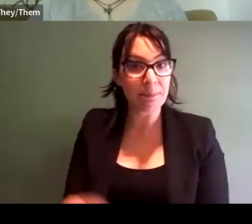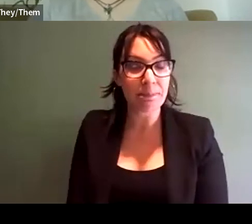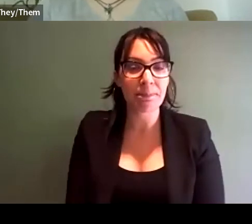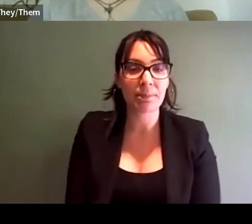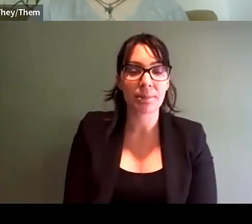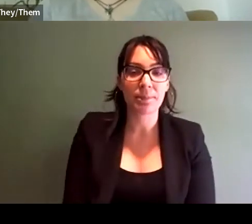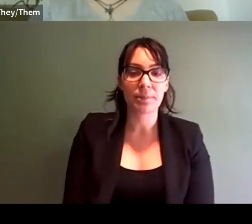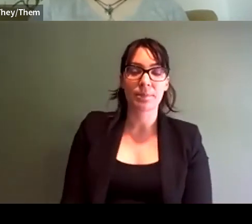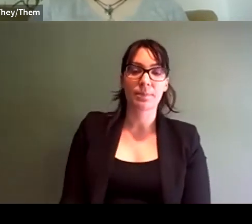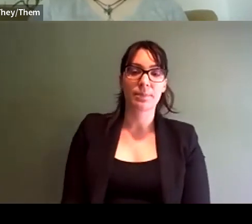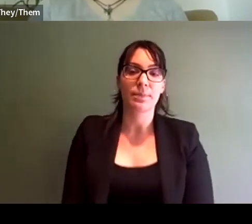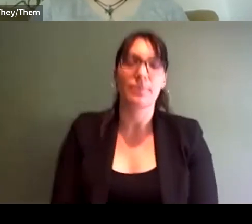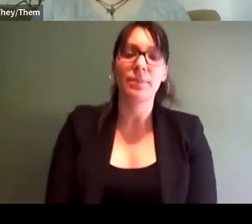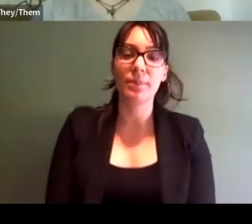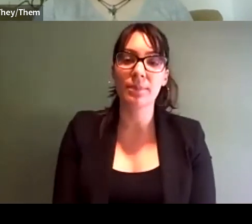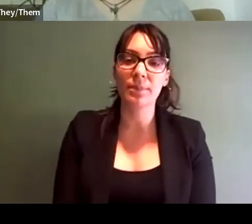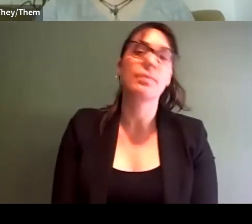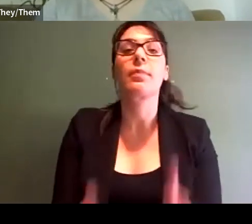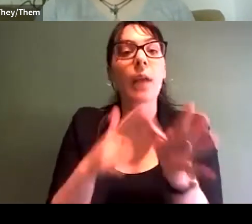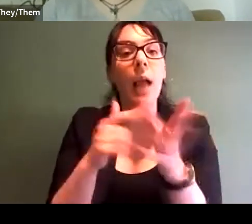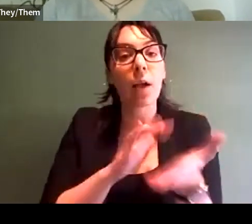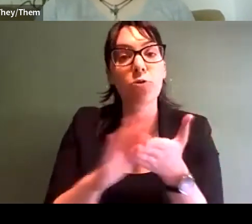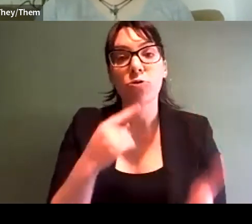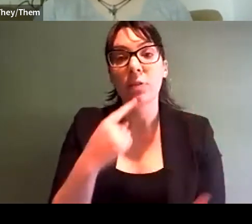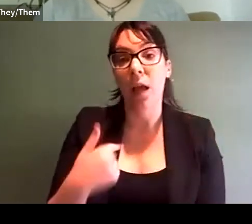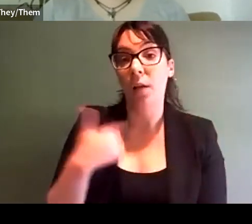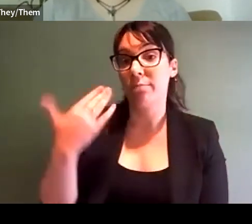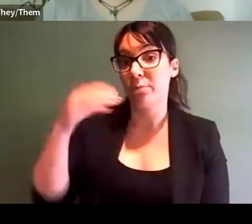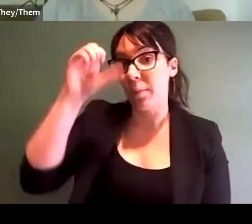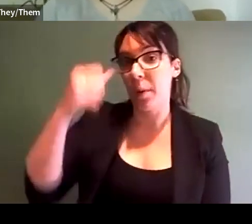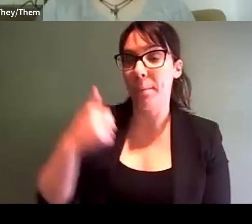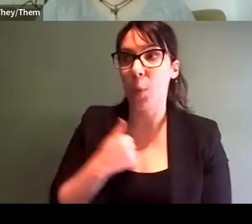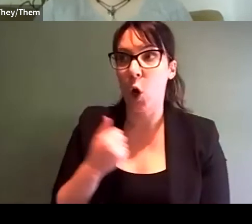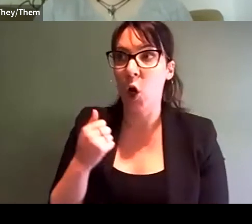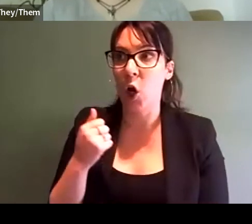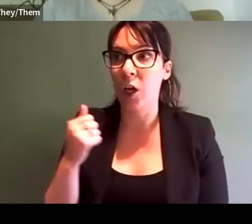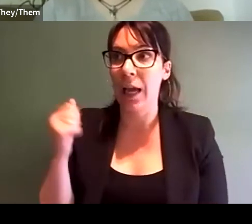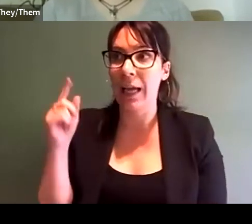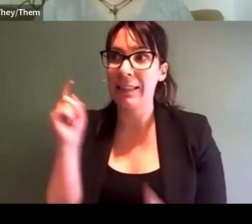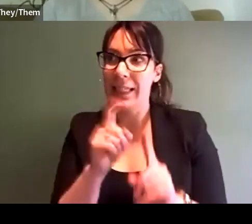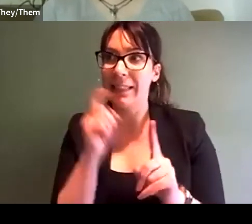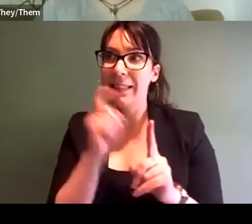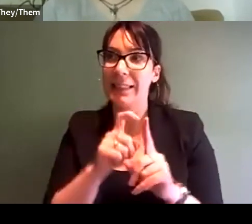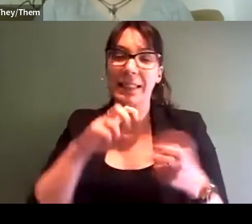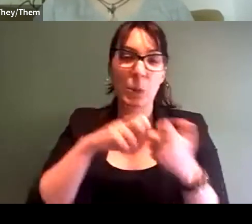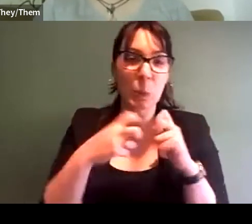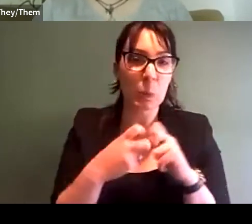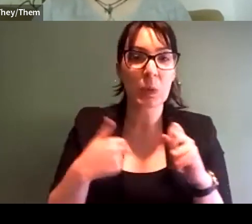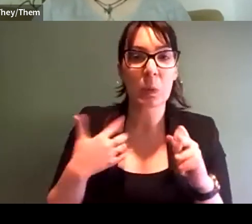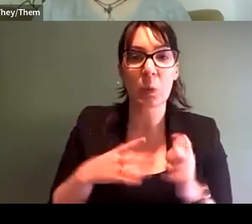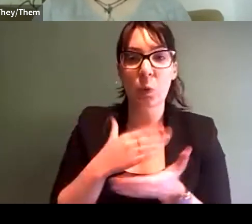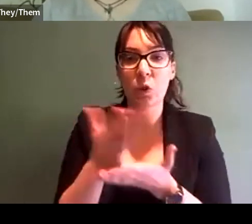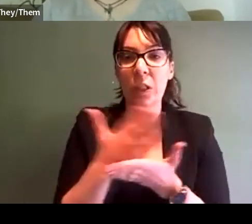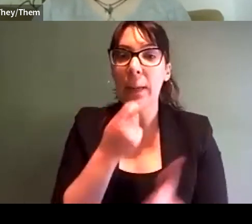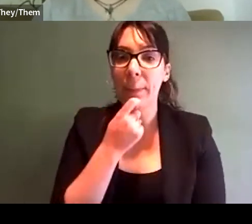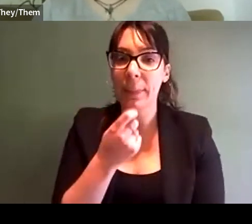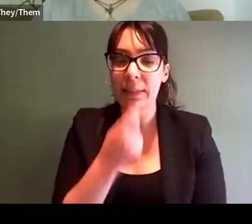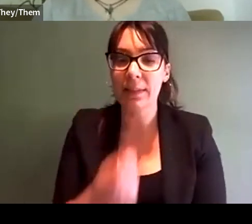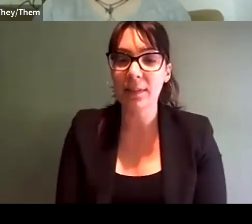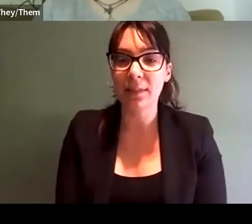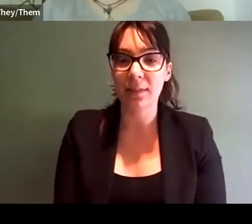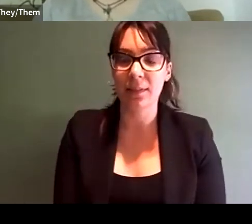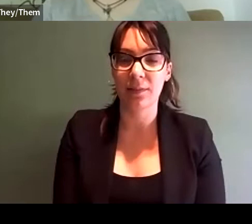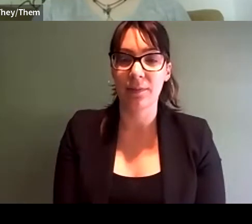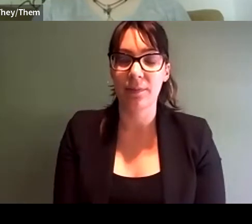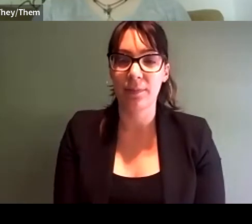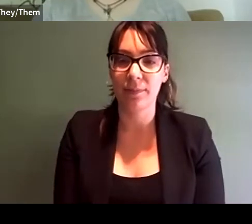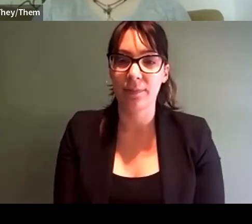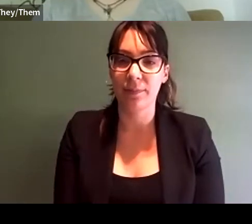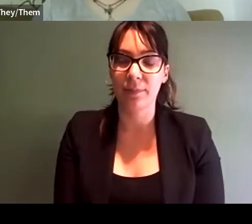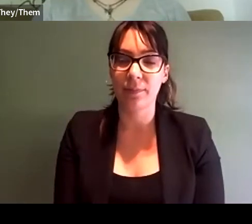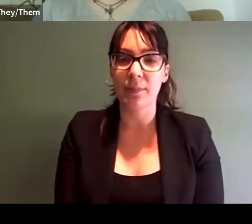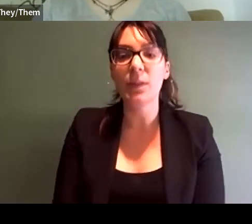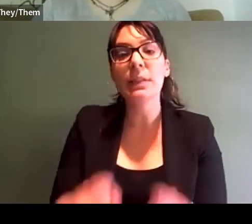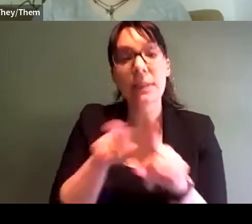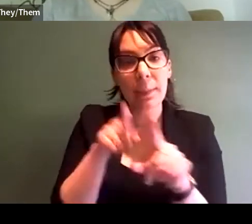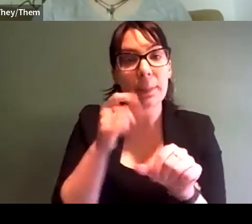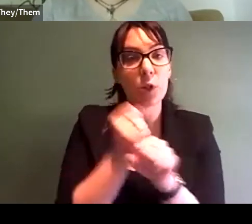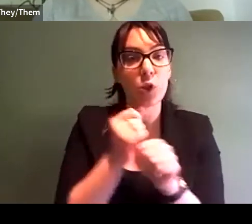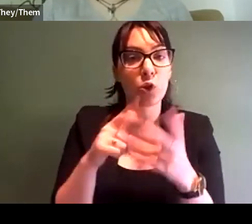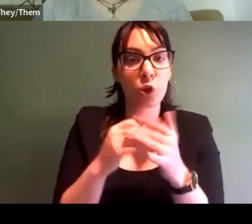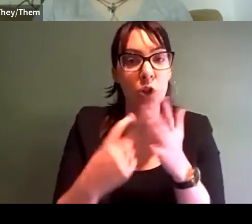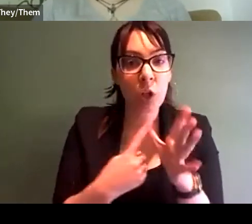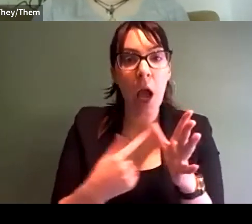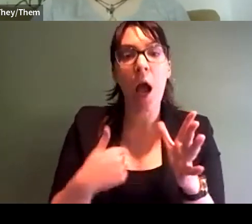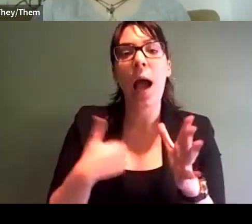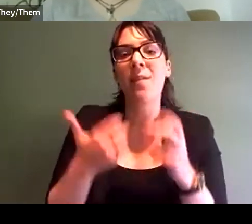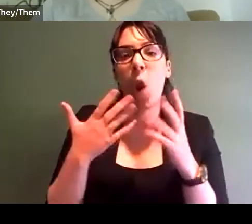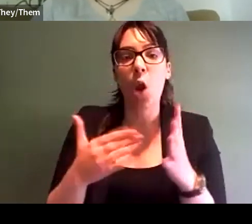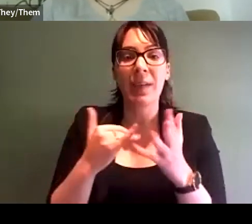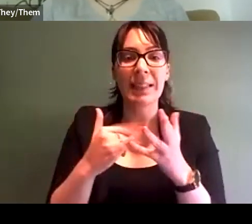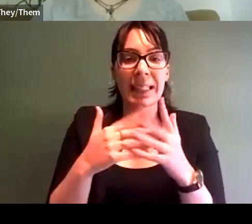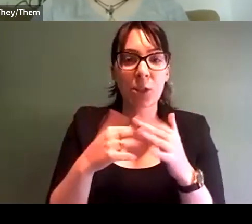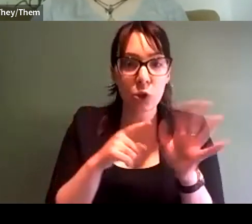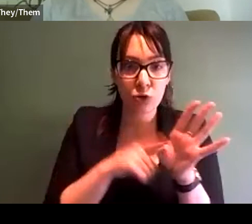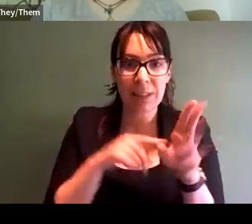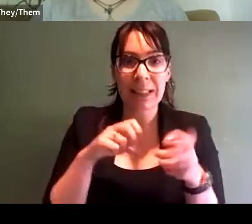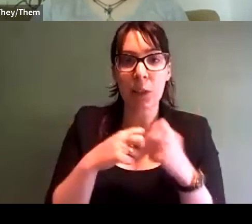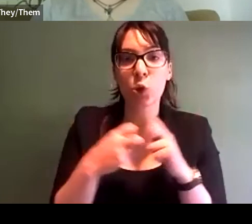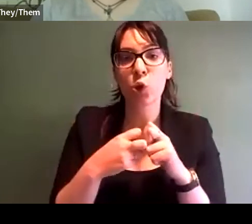I must admit since we've had this webinar I've just remembered my own personal attendance based issues that I do kind of want to share with you guys. So like Georgia I had a lot of flexibility based issues facing school noise, all that kind of stuff that